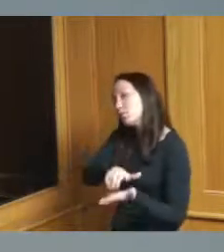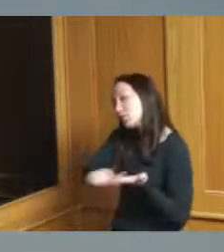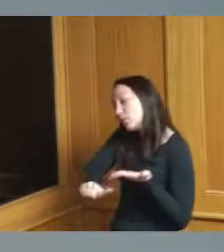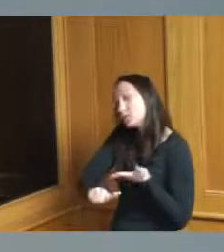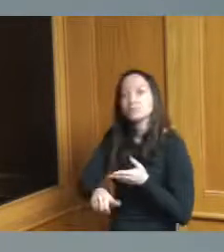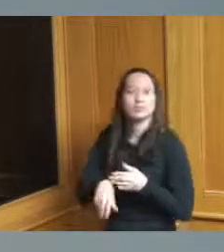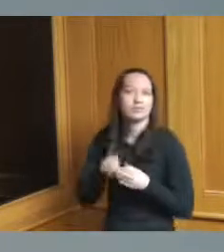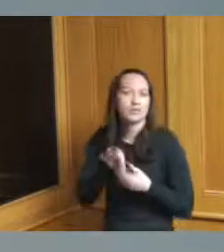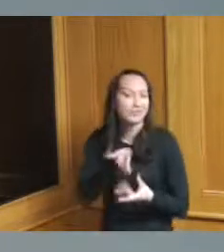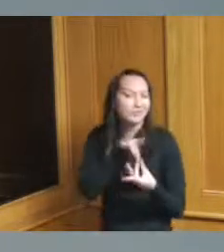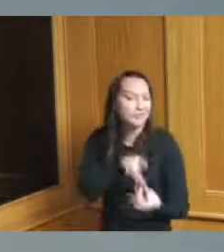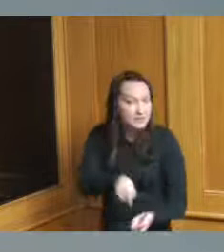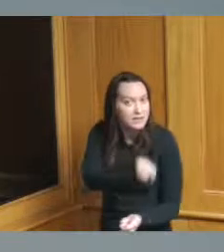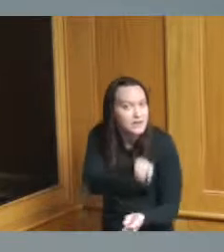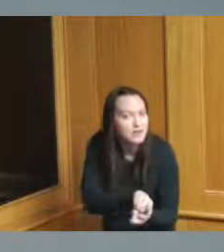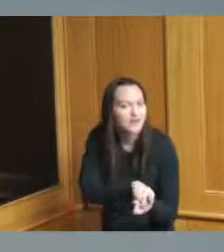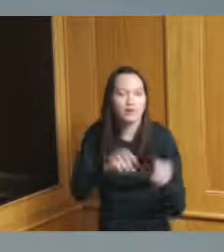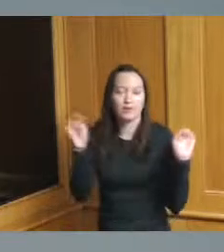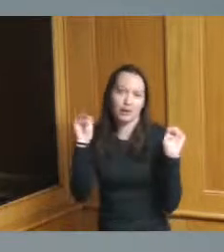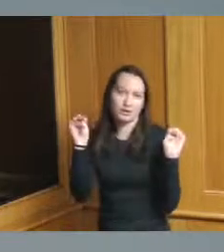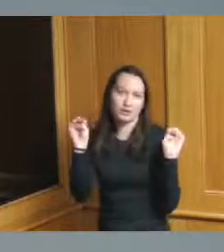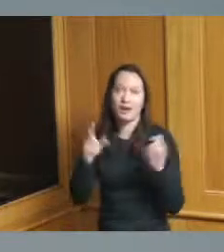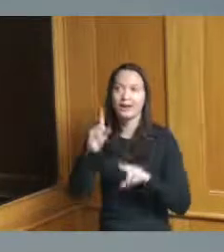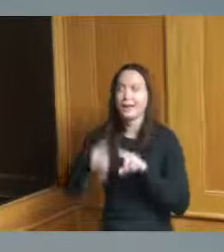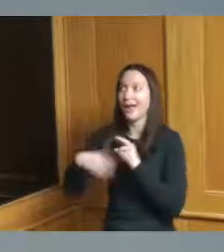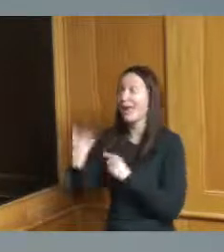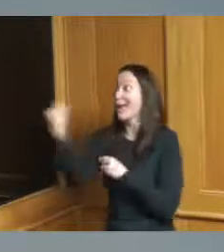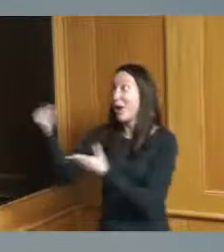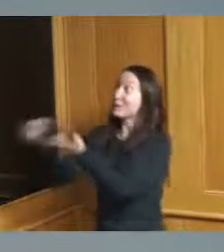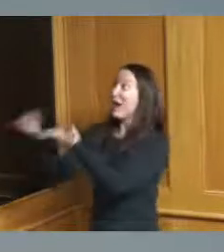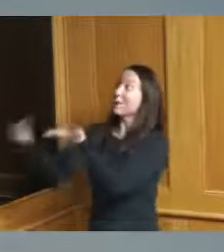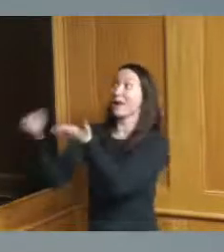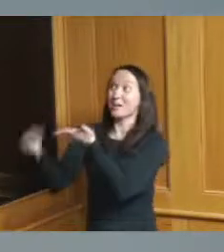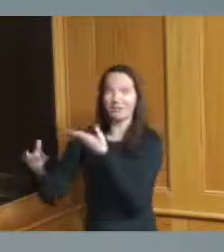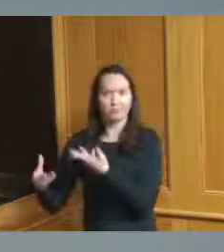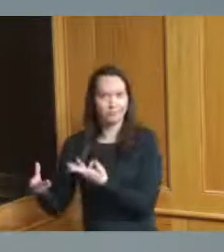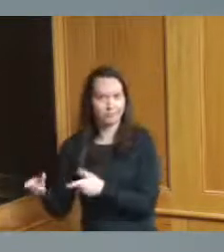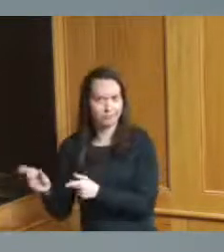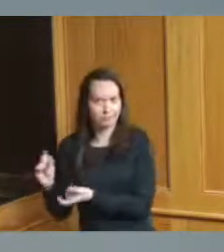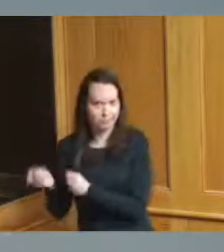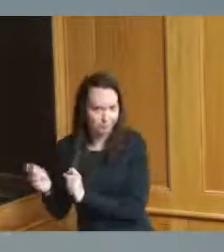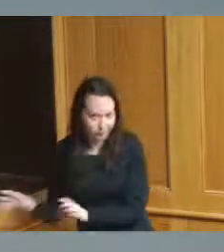related specifically to the emergency we can't just go off and buy you know and change or and